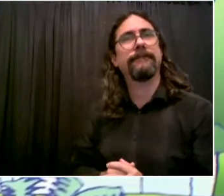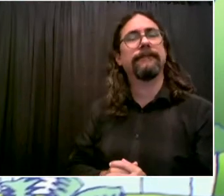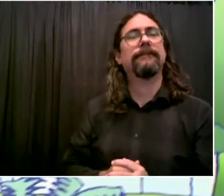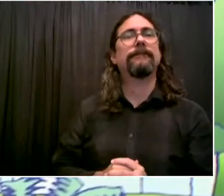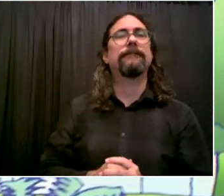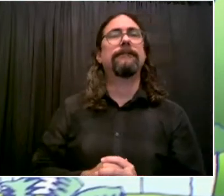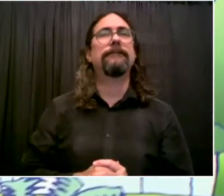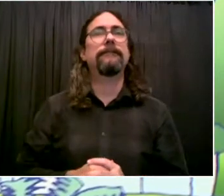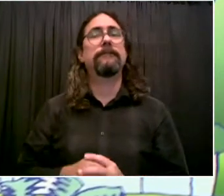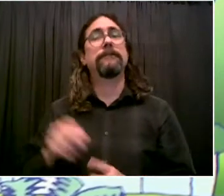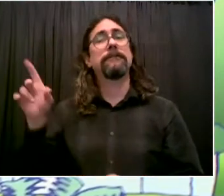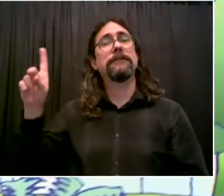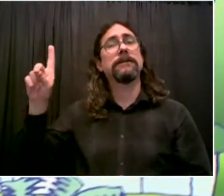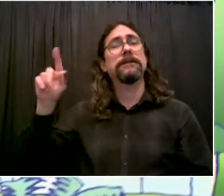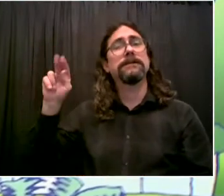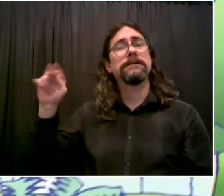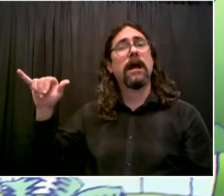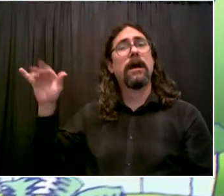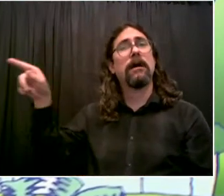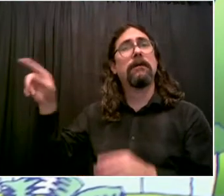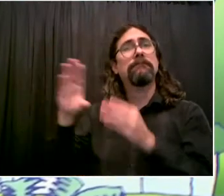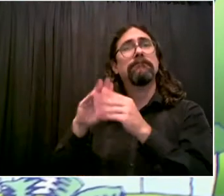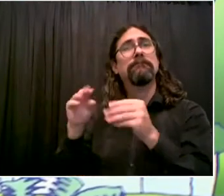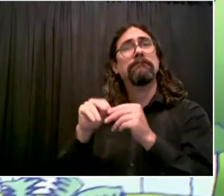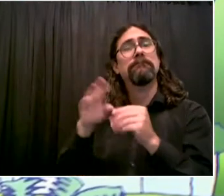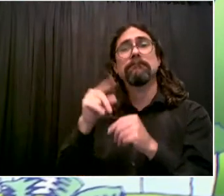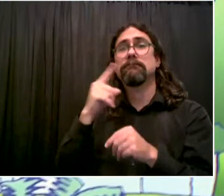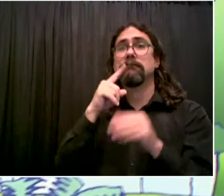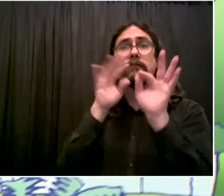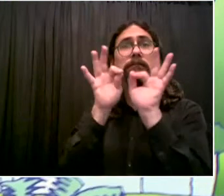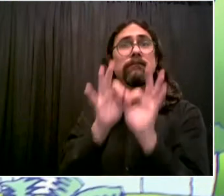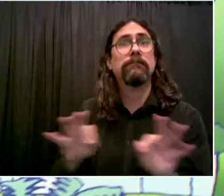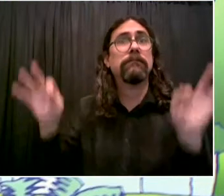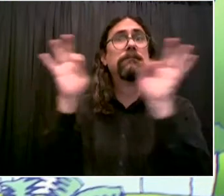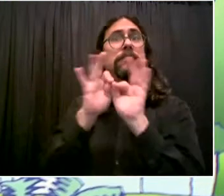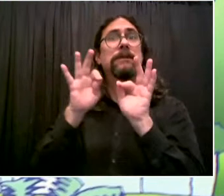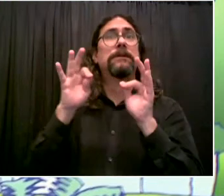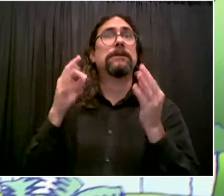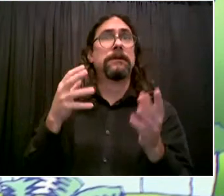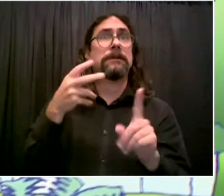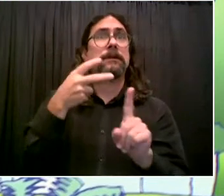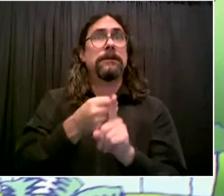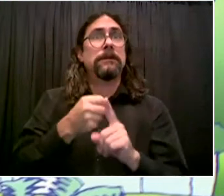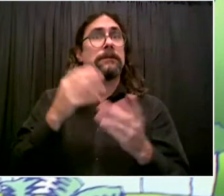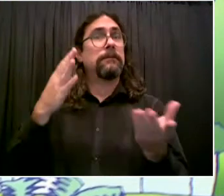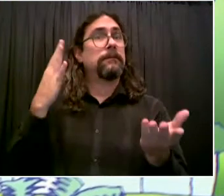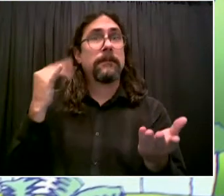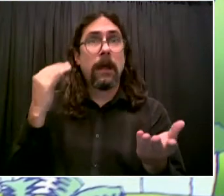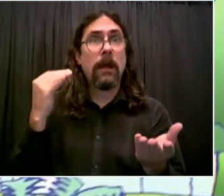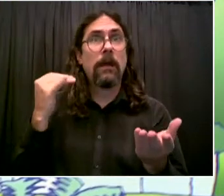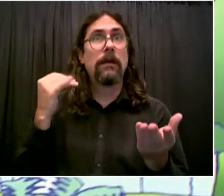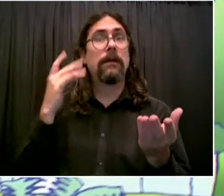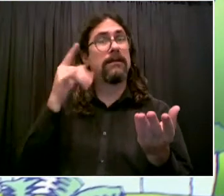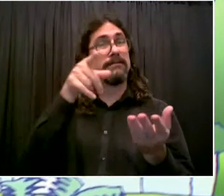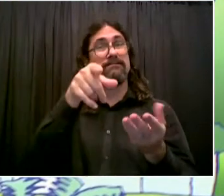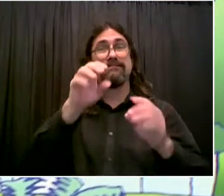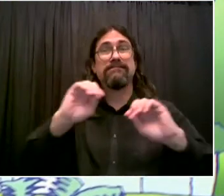FOLLOW SUIT IMMEDIATELY. ONE OF THE THINGS THAT DANPONY INTED OUT IS, THINK